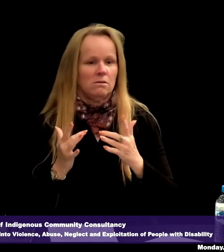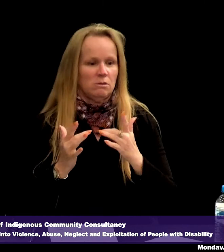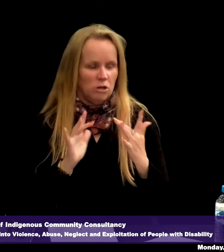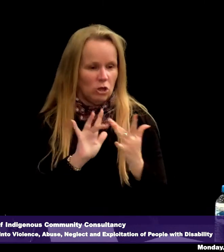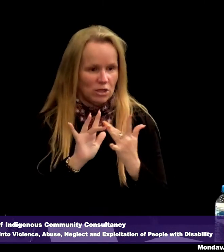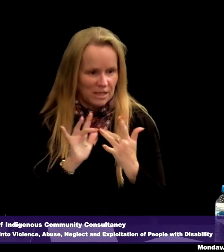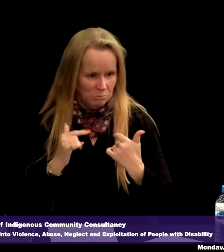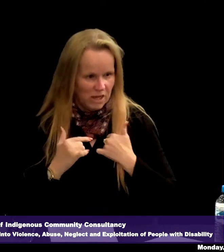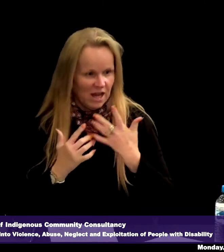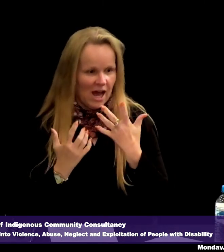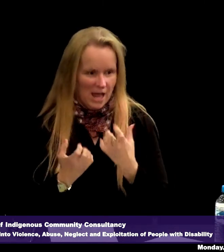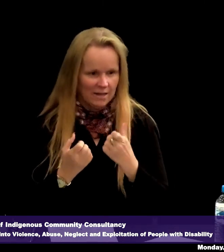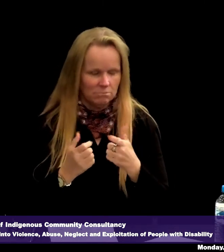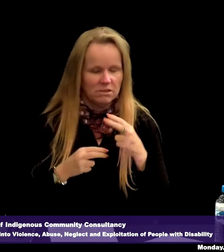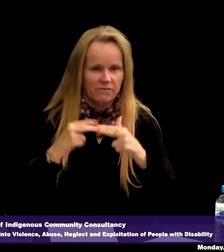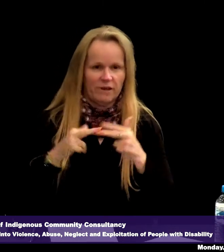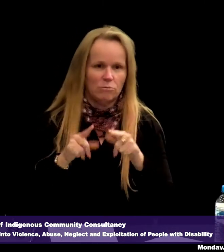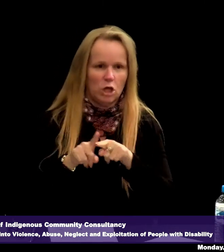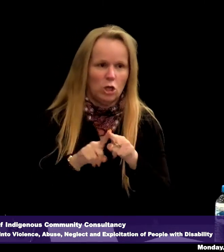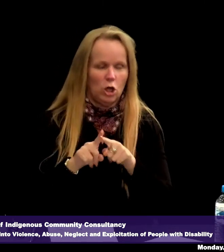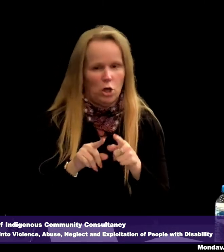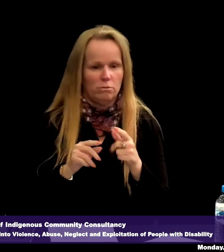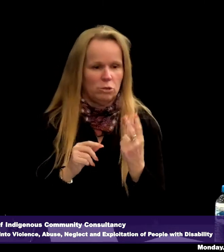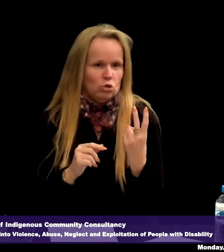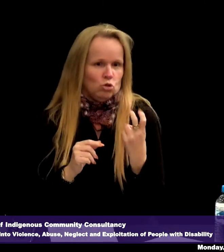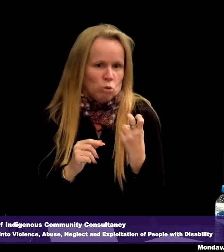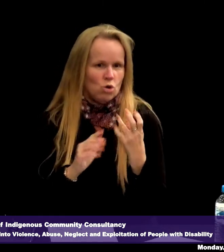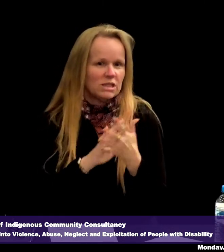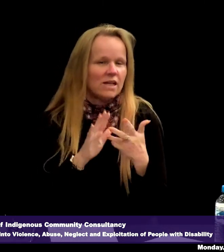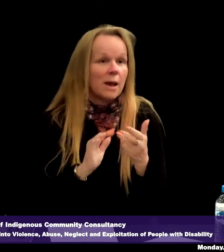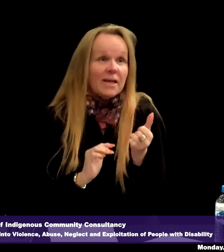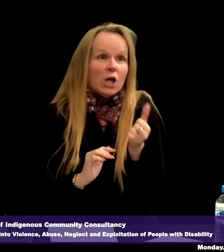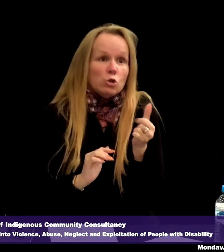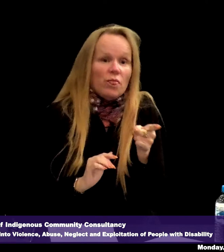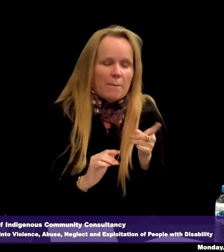lengthy, I had people contacting me online, and so I was able to learn two more sign